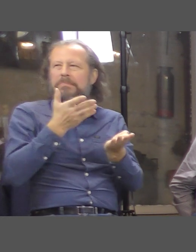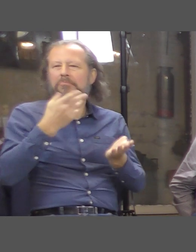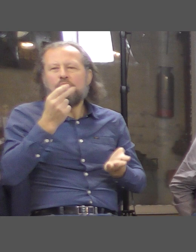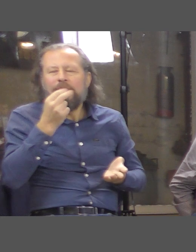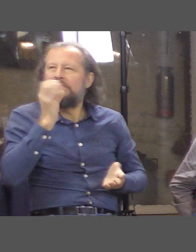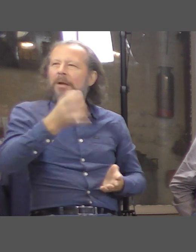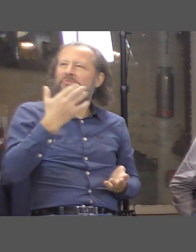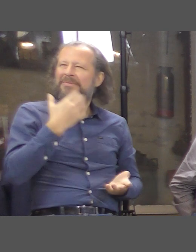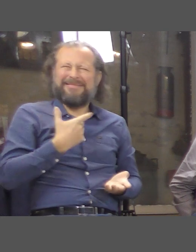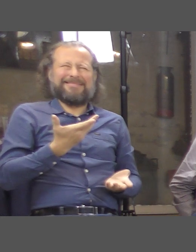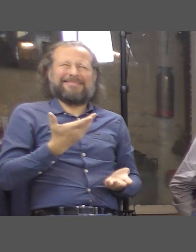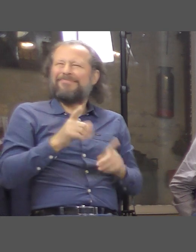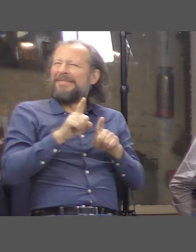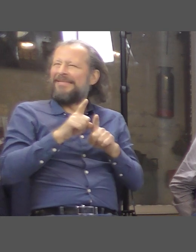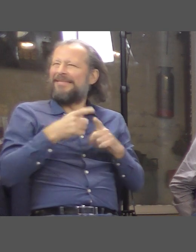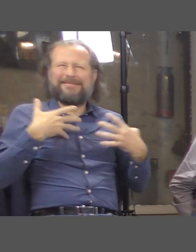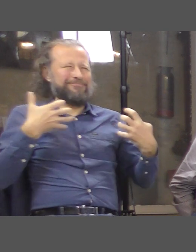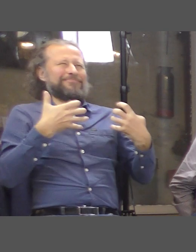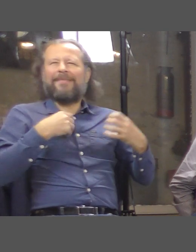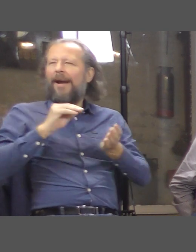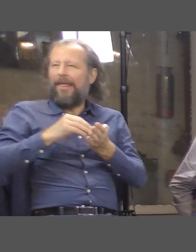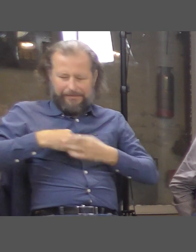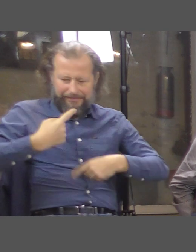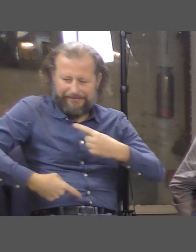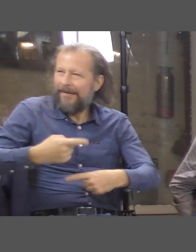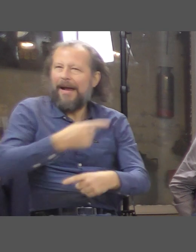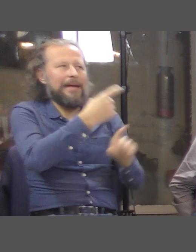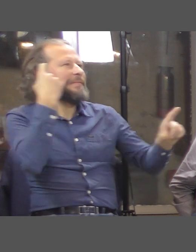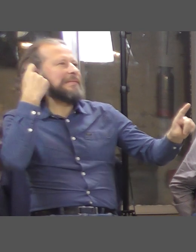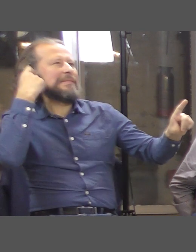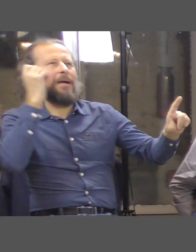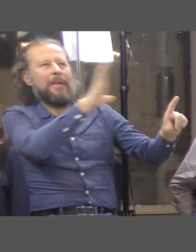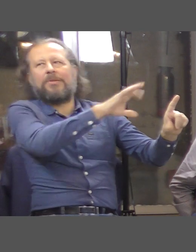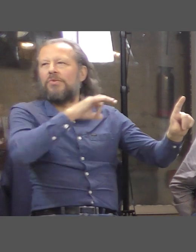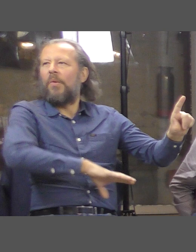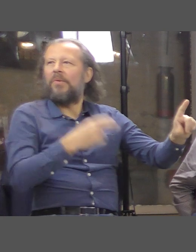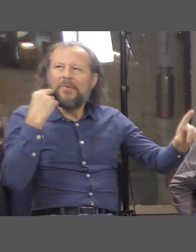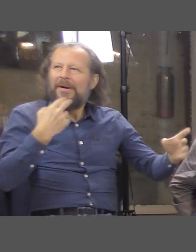and so the implant will speak well. We didn't really broadcast